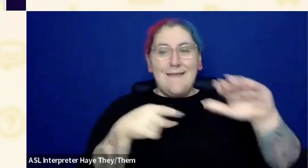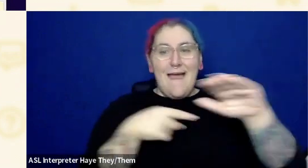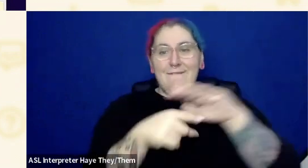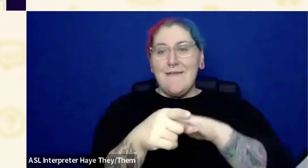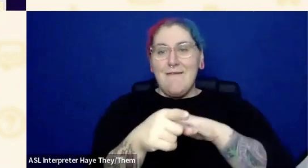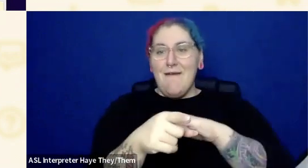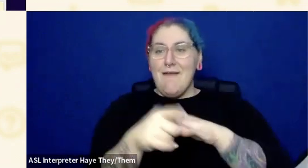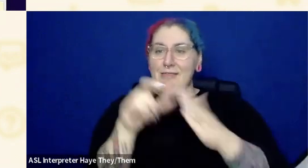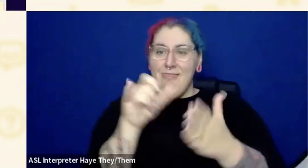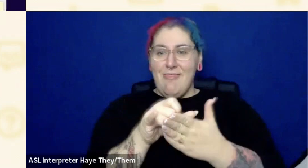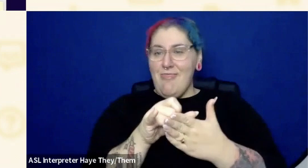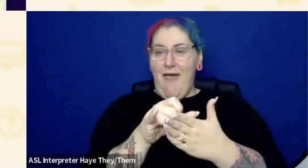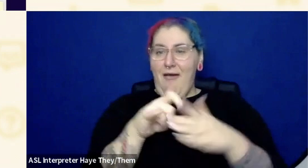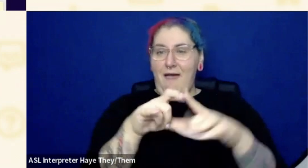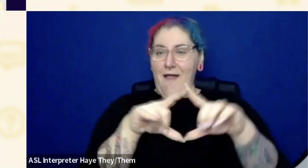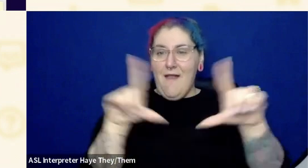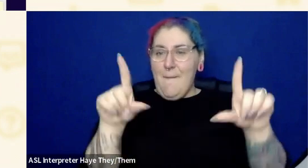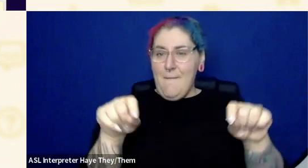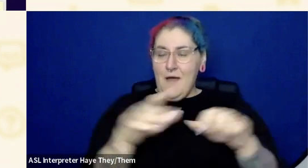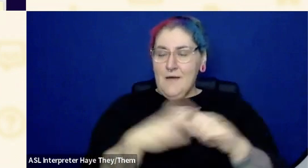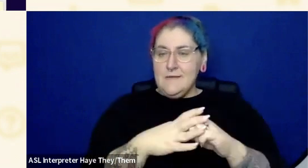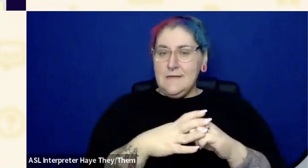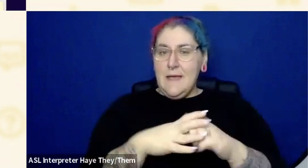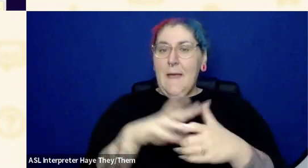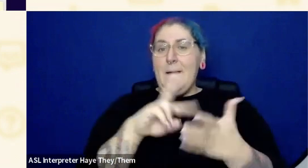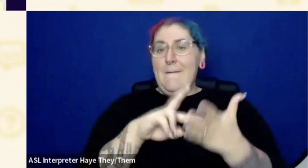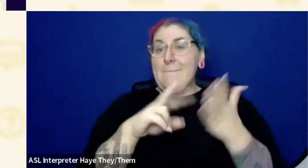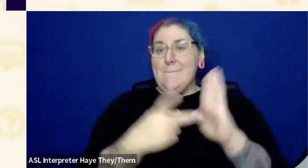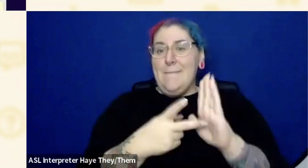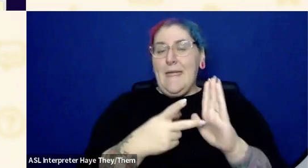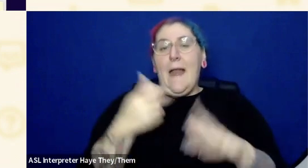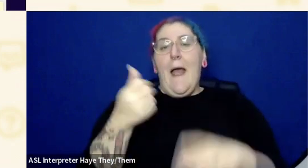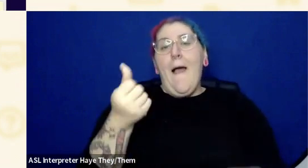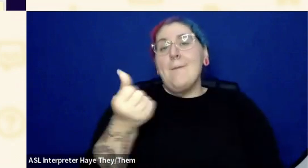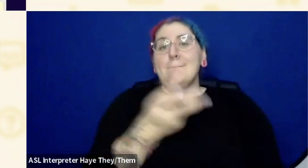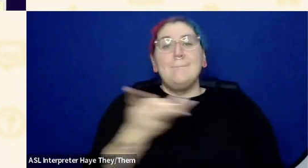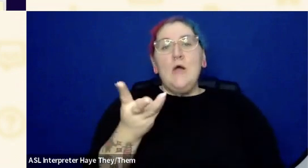Multi-Select is too complicated to operate and doesn't work well with Safari.